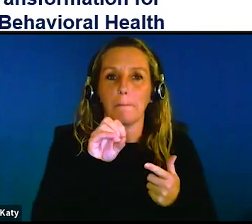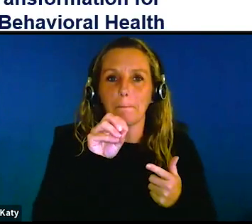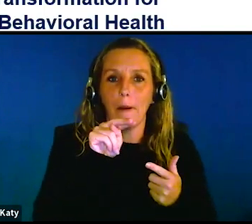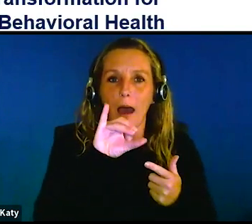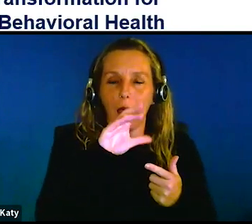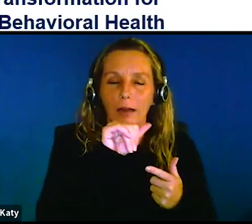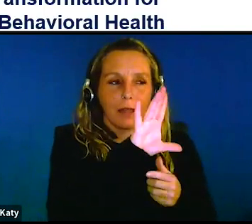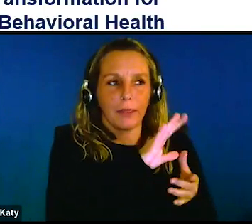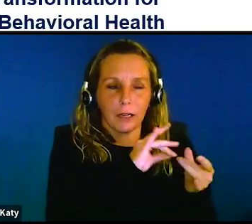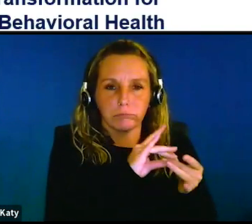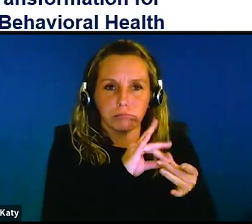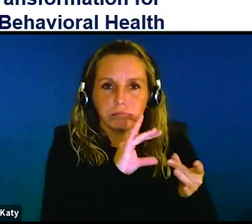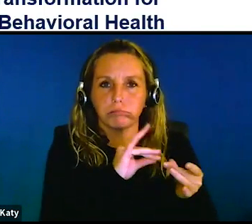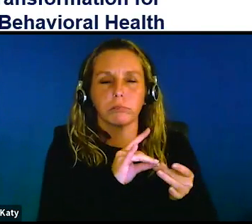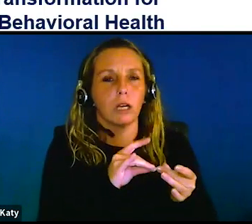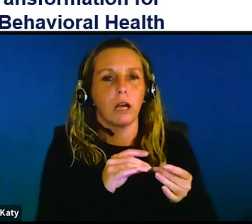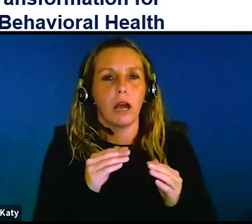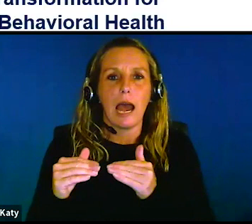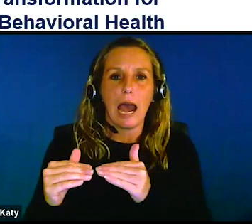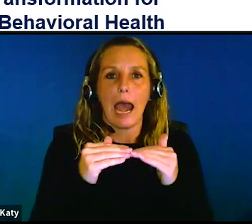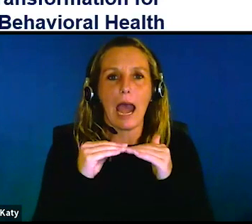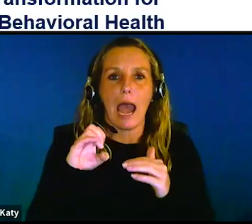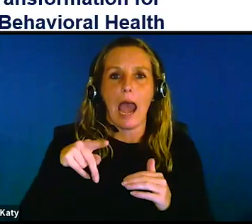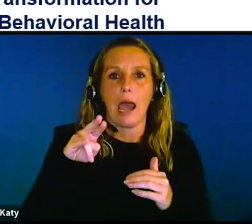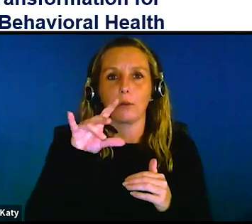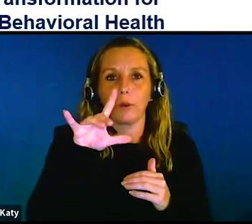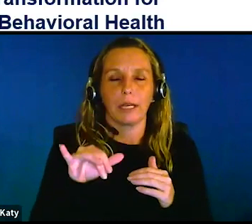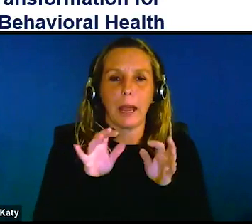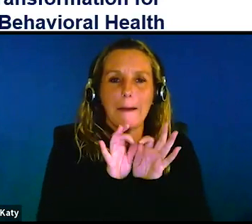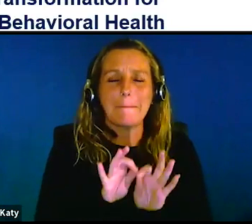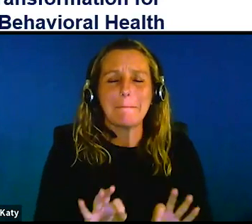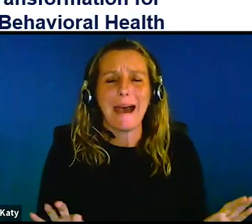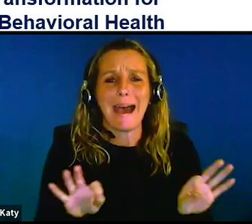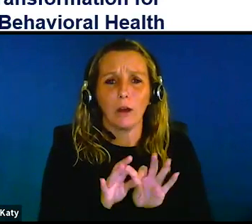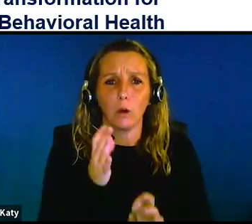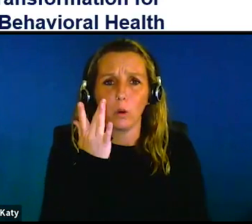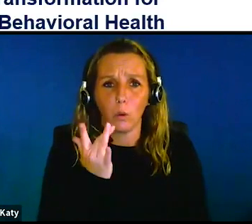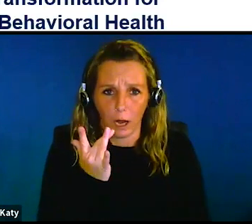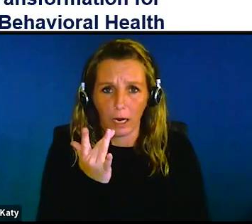And we know that it matters because it acknowledges disparities